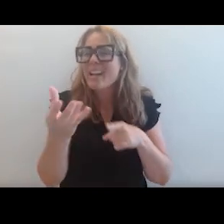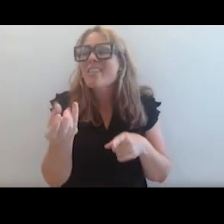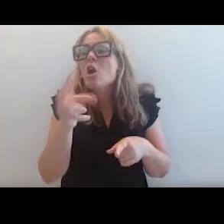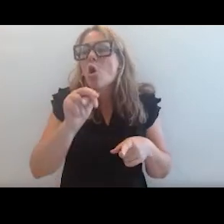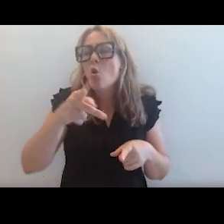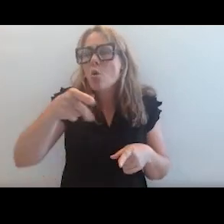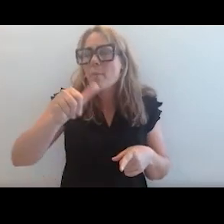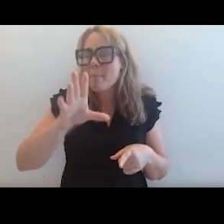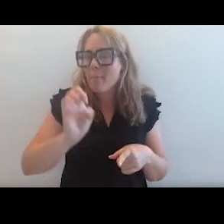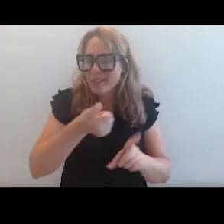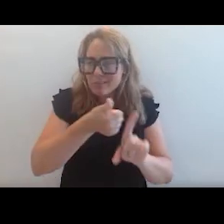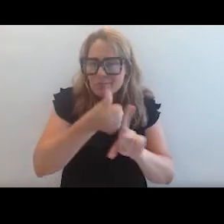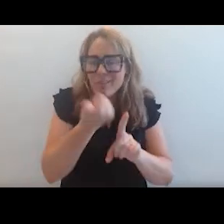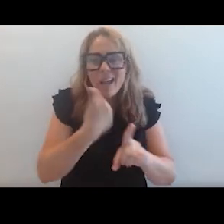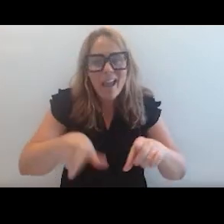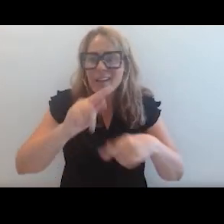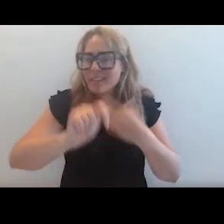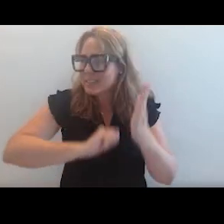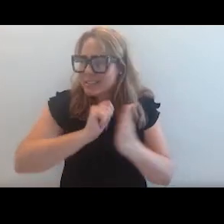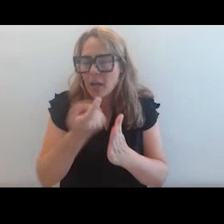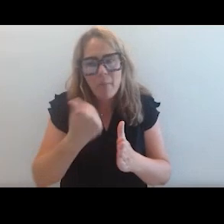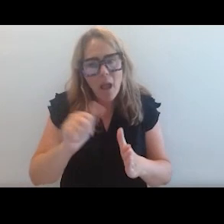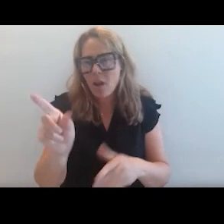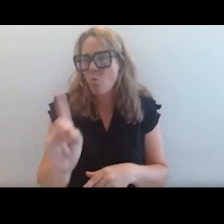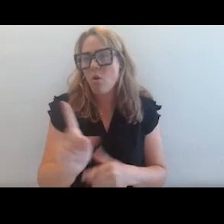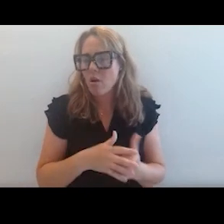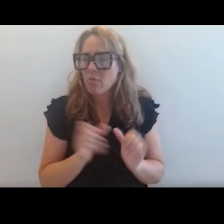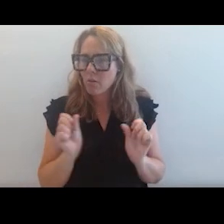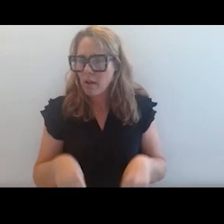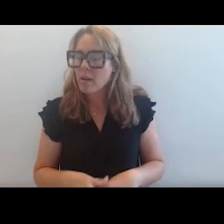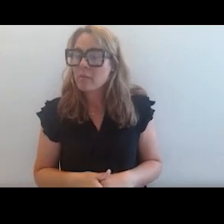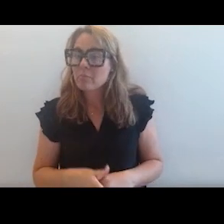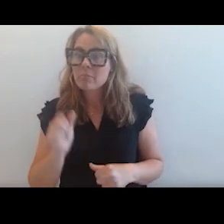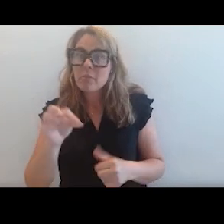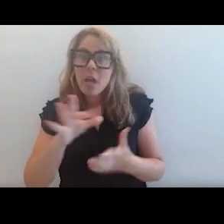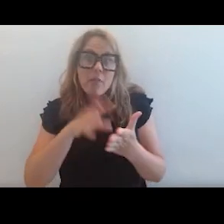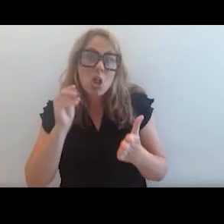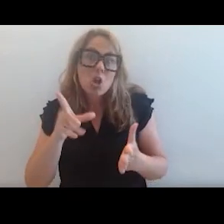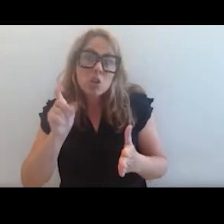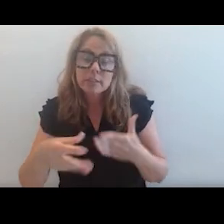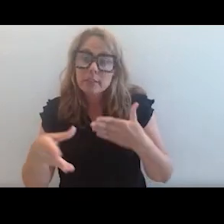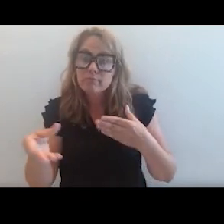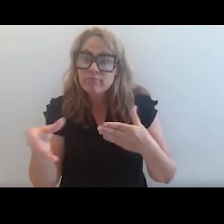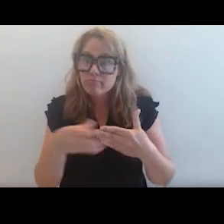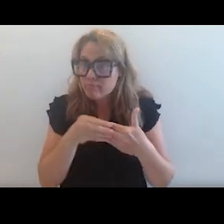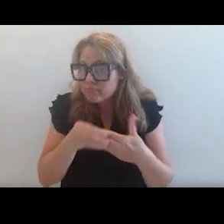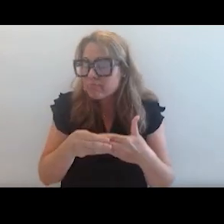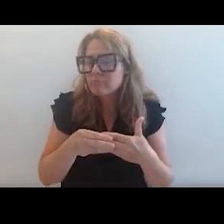at their own pace – anytime and anywhere. If your learners need flexibility, this may